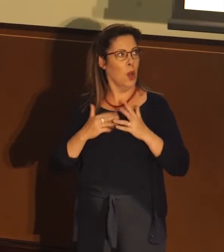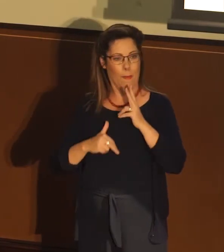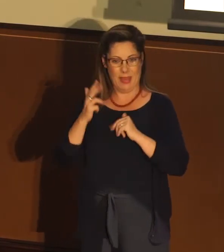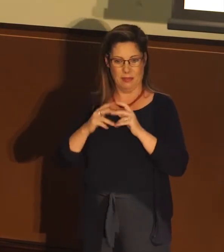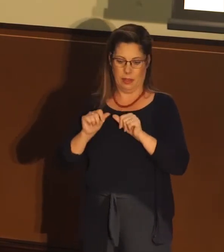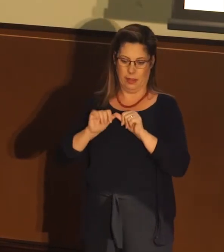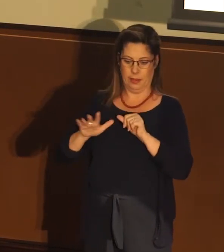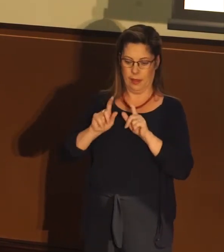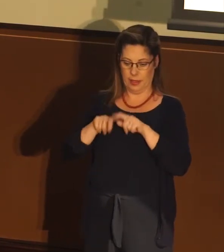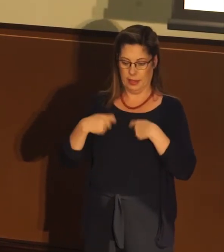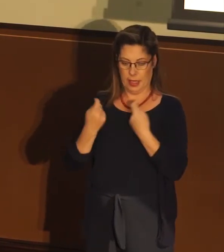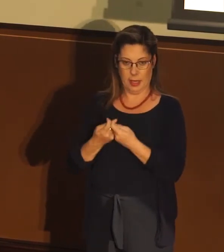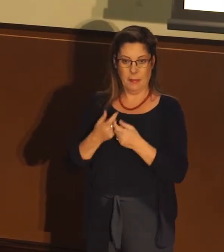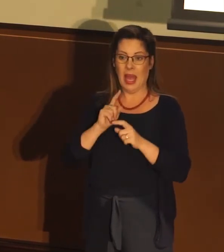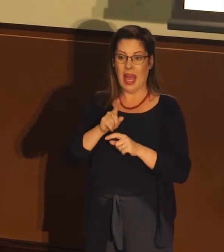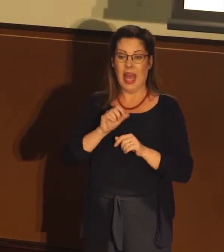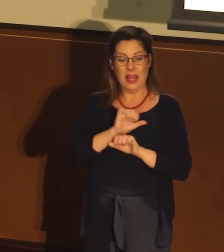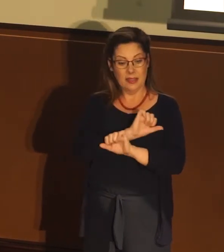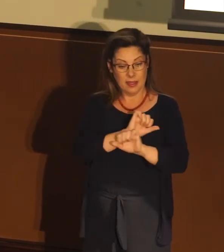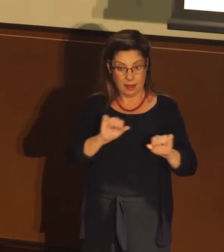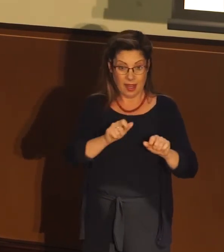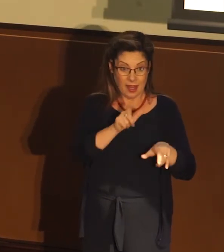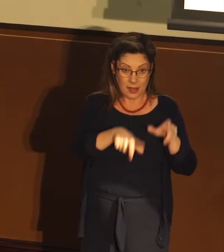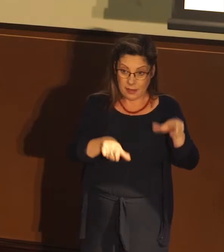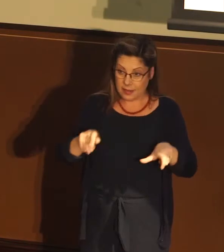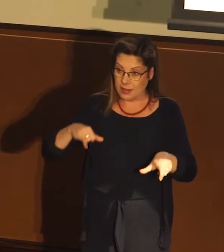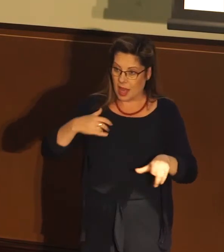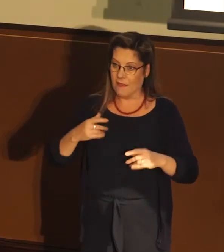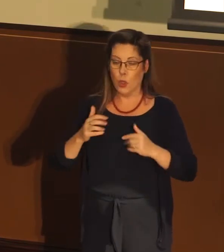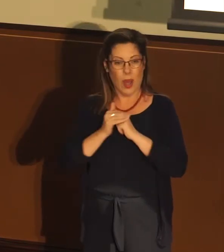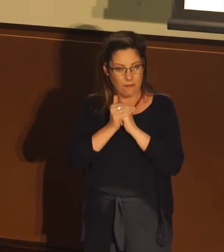and we wanna have team members who are friendly, helpful, and passionate about their role.